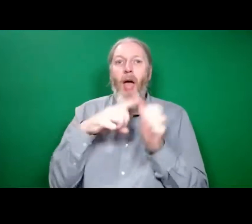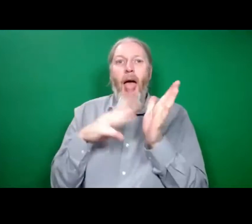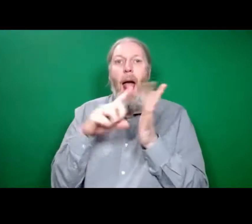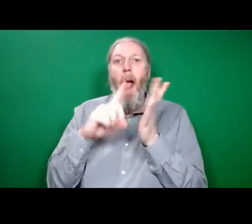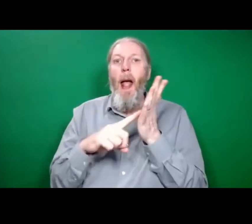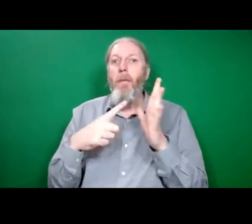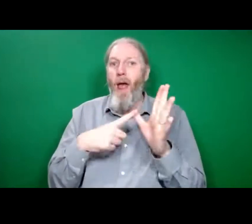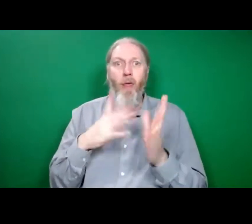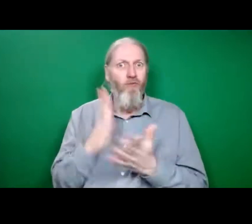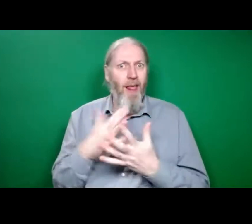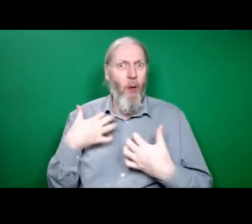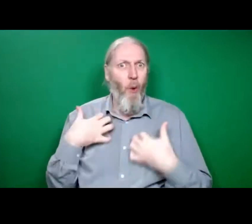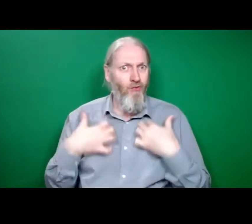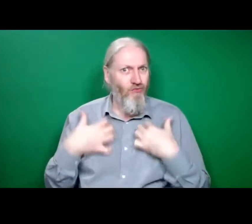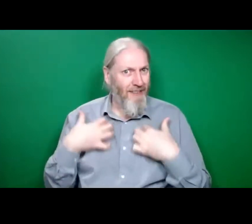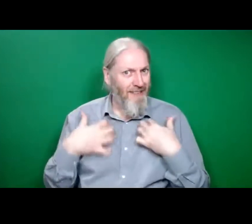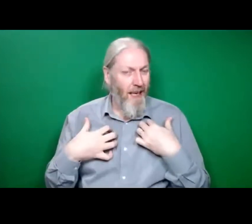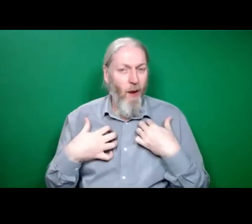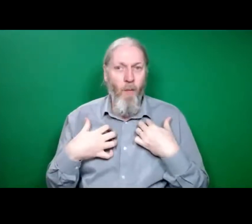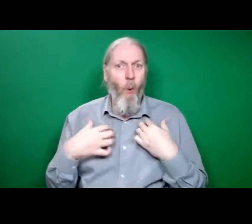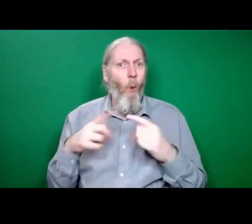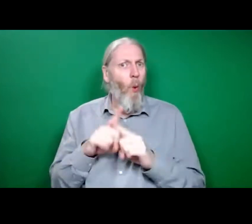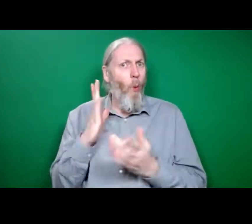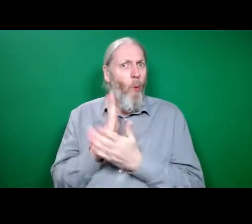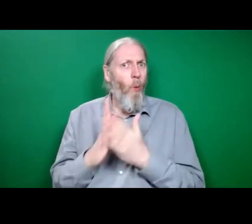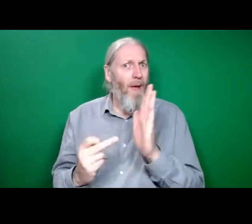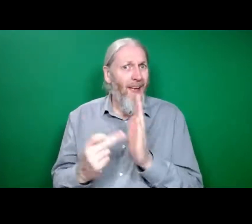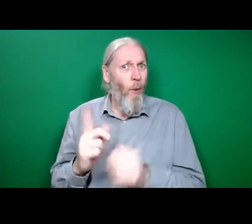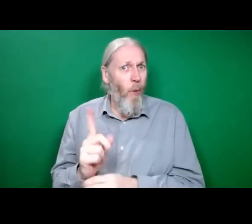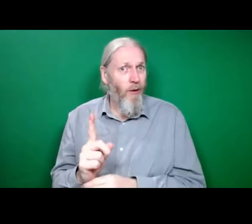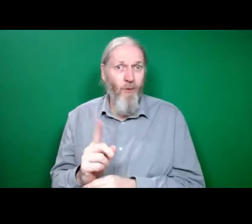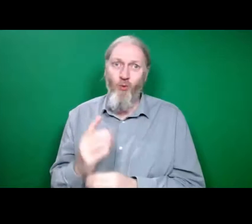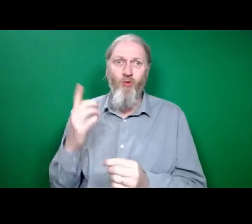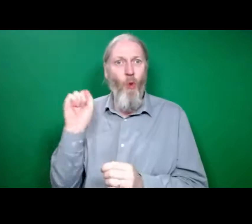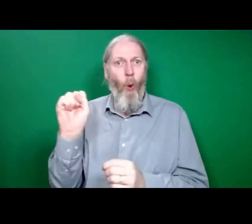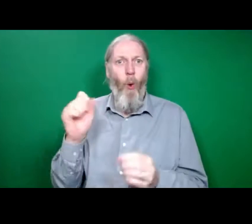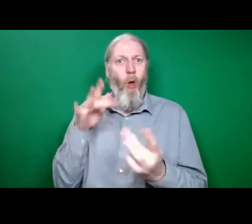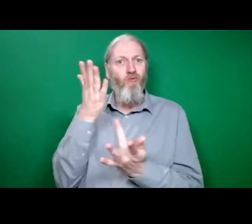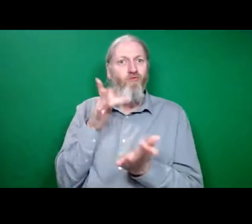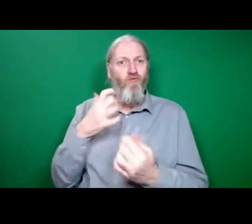We've had 400,000 people on our website trying to find these applications and processes.